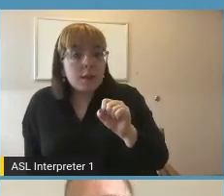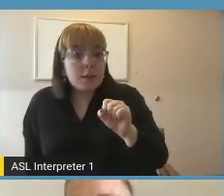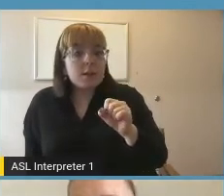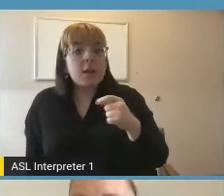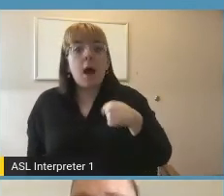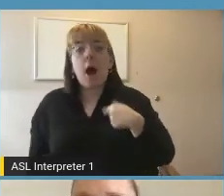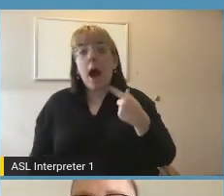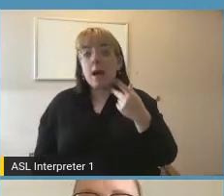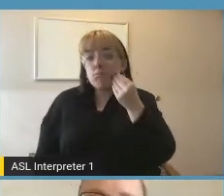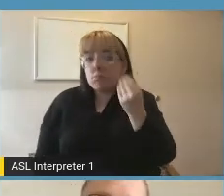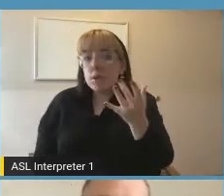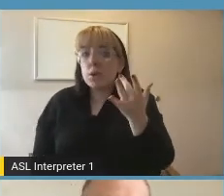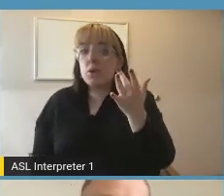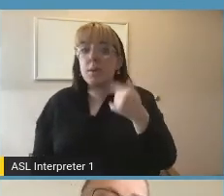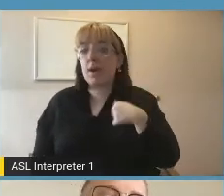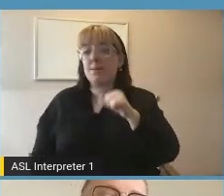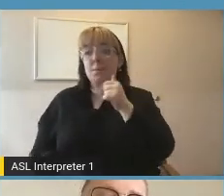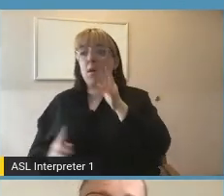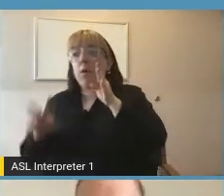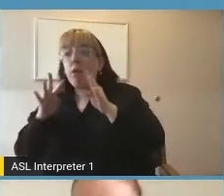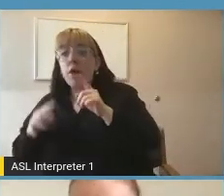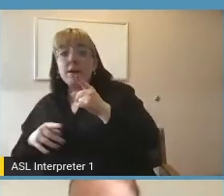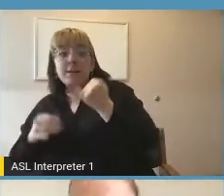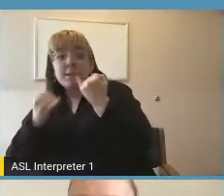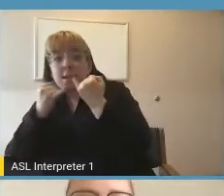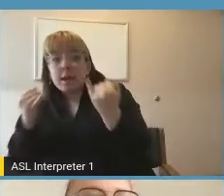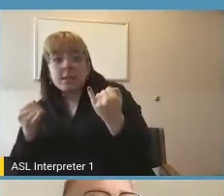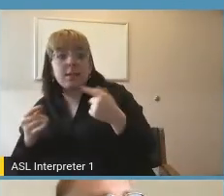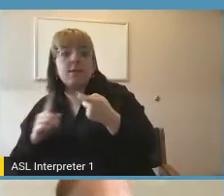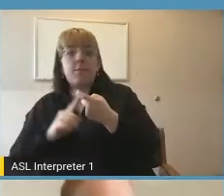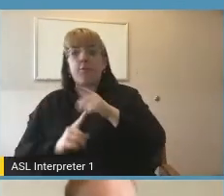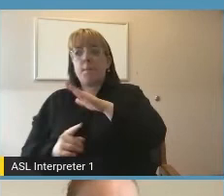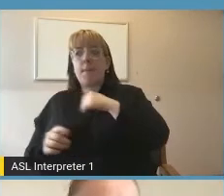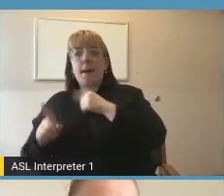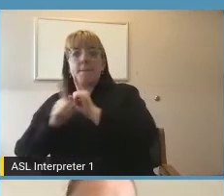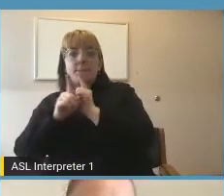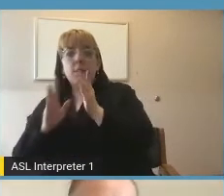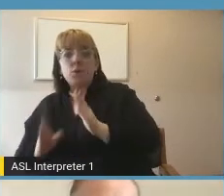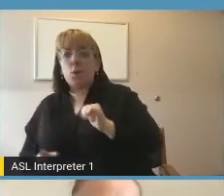is an idea from my mentor blah, blah, blah. Well, I'm not going to cut out that digression